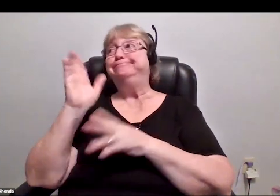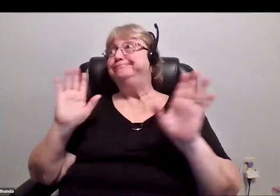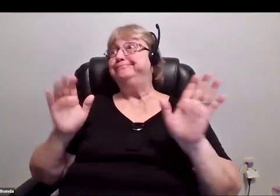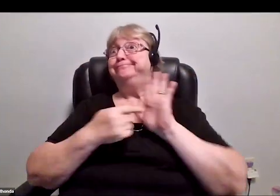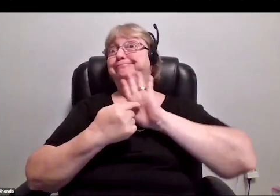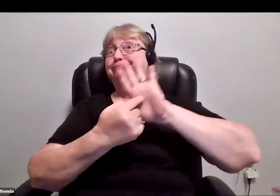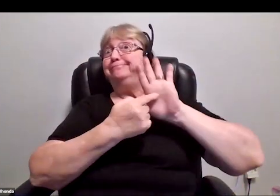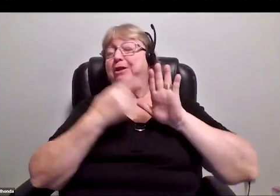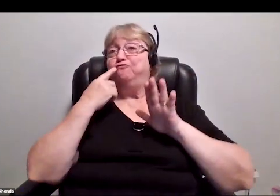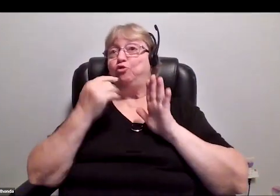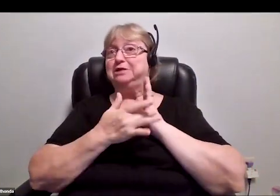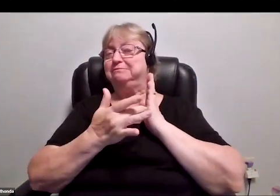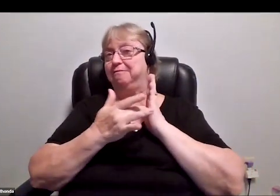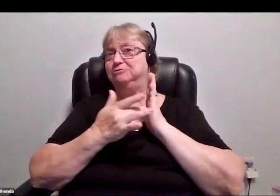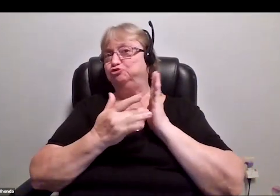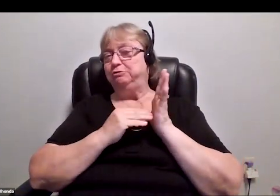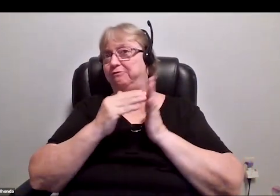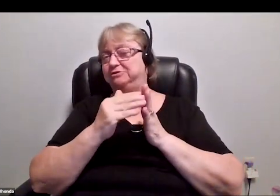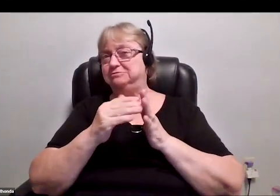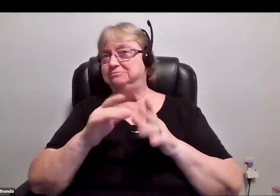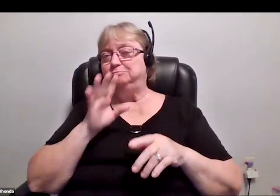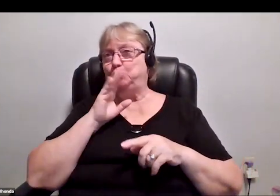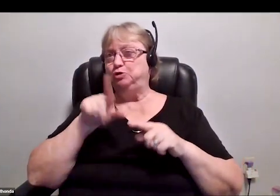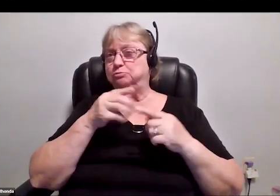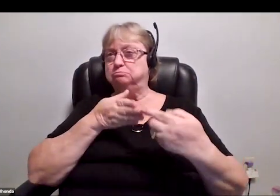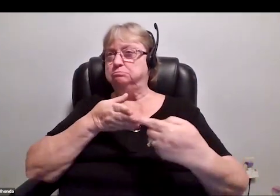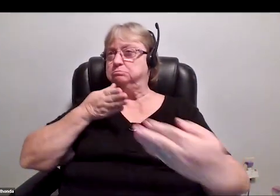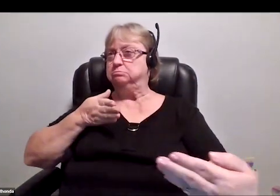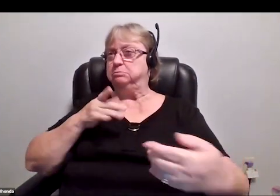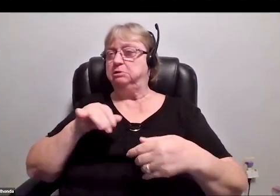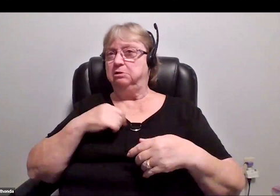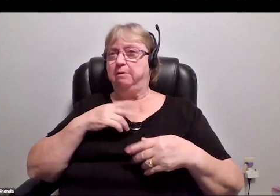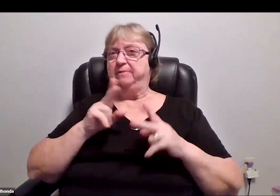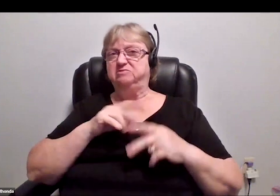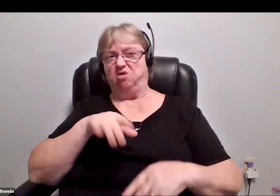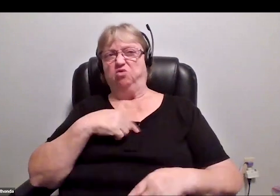When you speak against that script, you get labeled bitter pretty quickly.